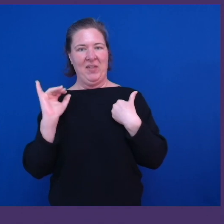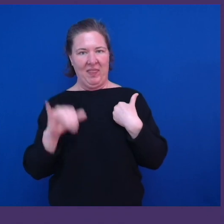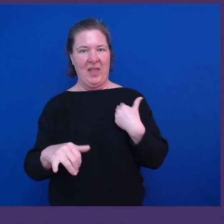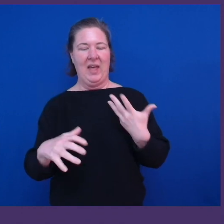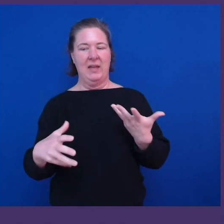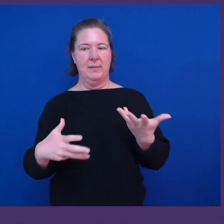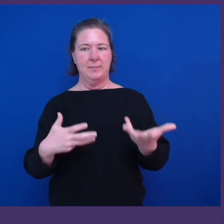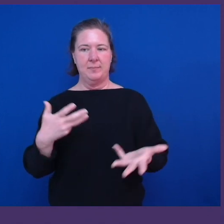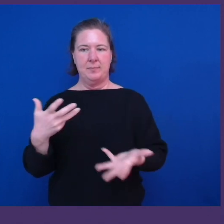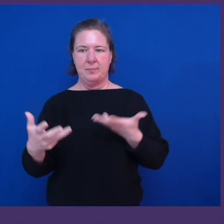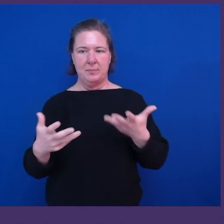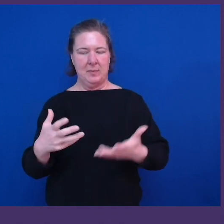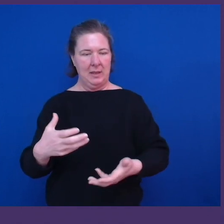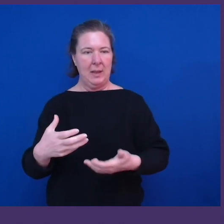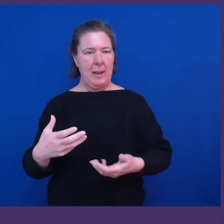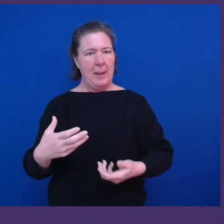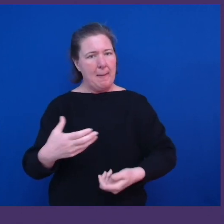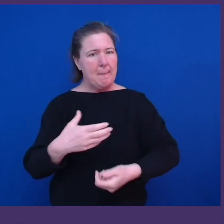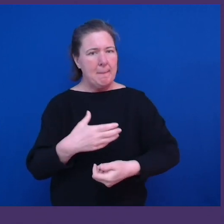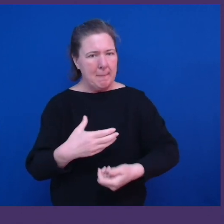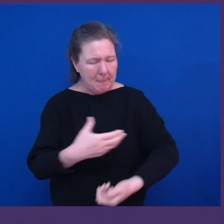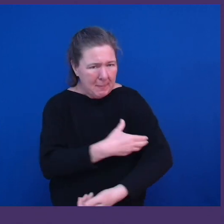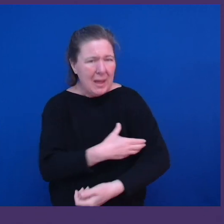and competence in order to implement the legislation.